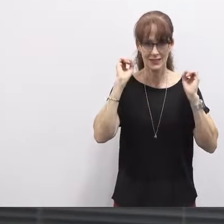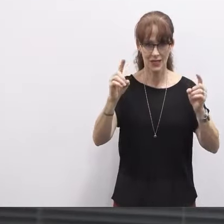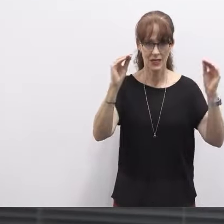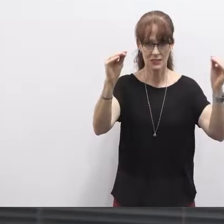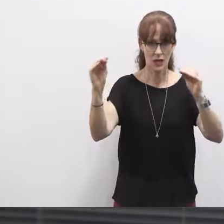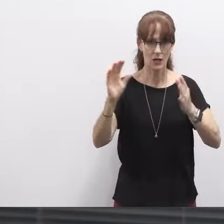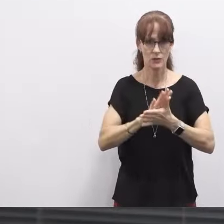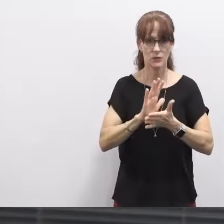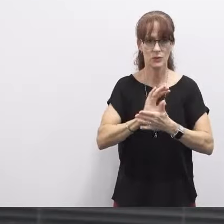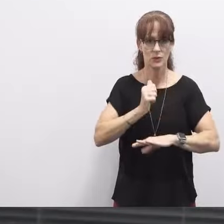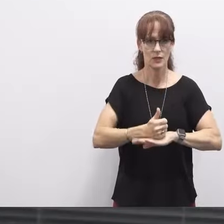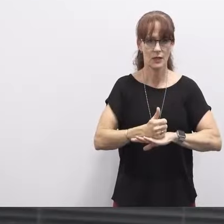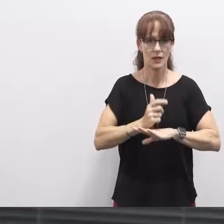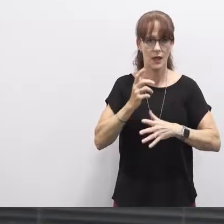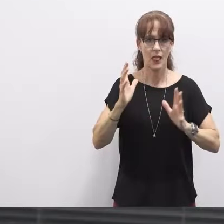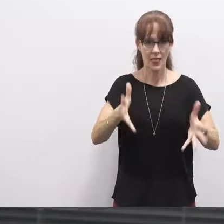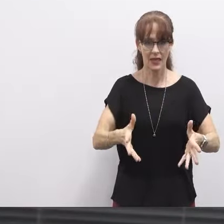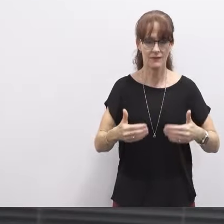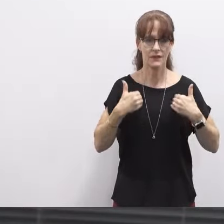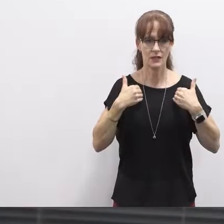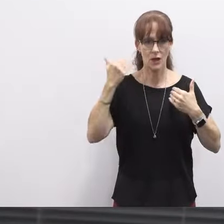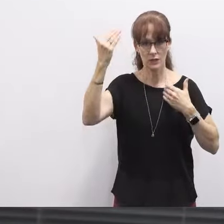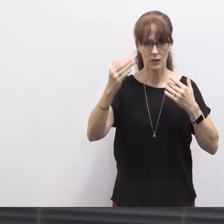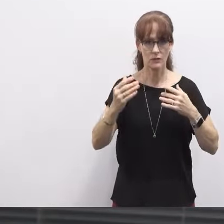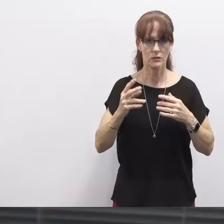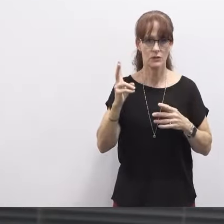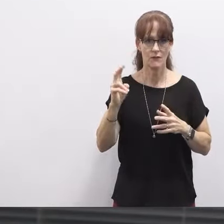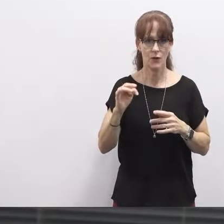in a school setting leaves young adults vulnerable to sexual experiences.